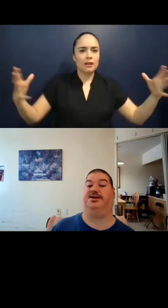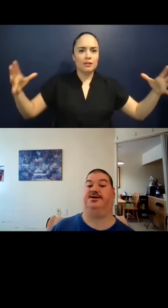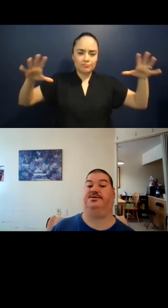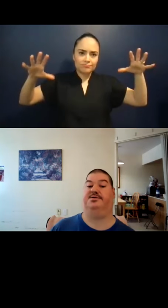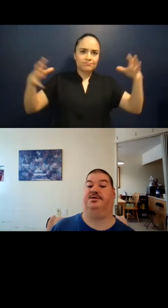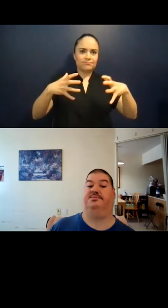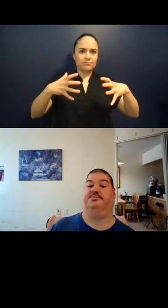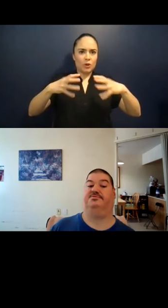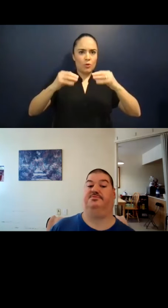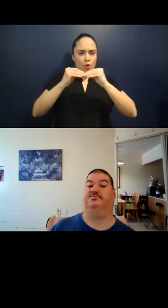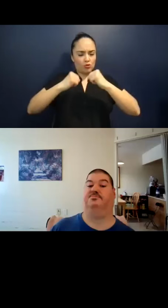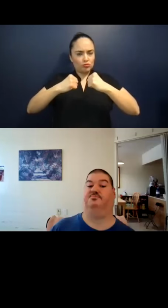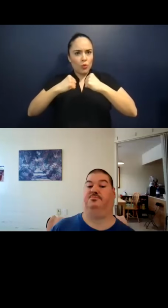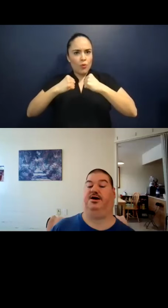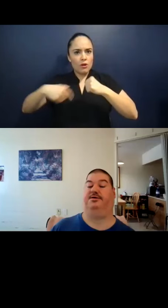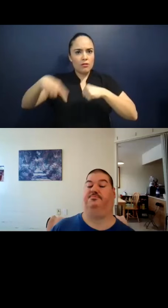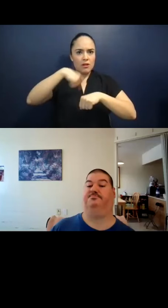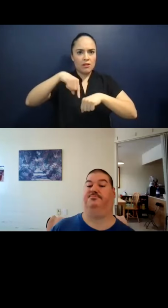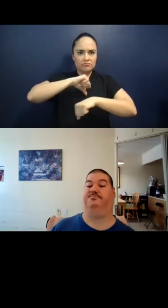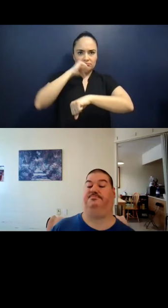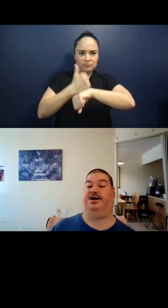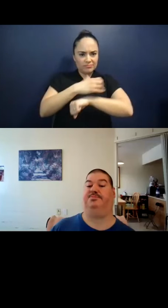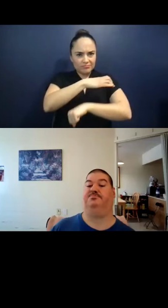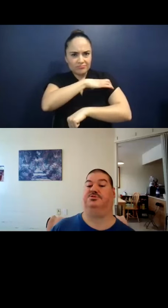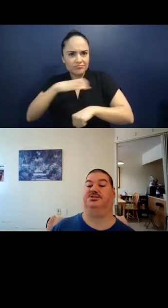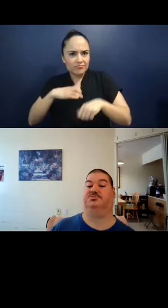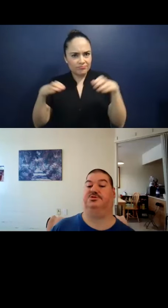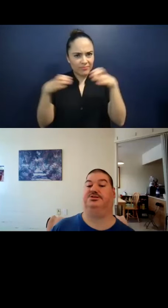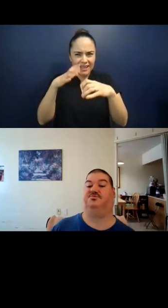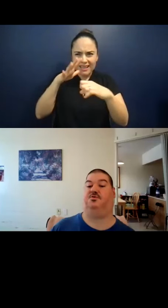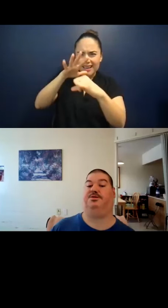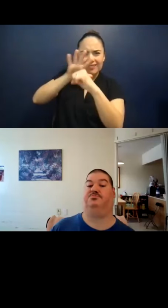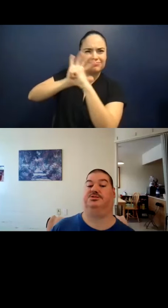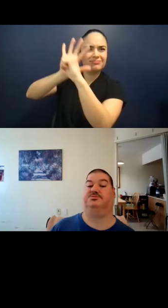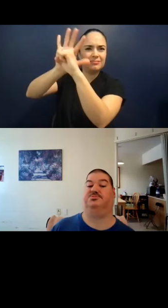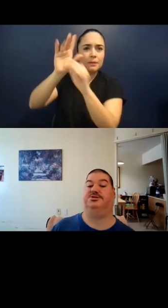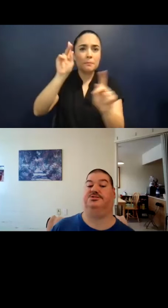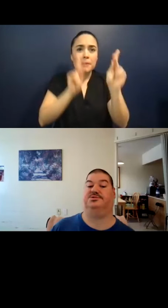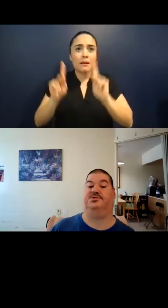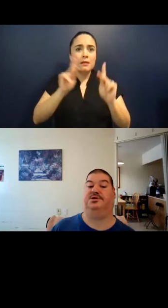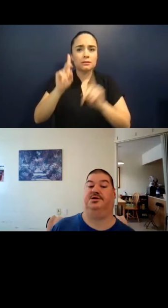by engaging grassroots organizations and forming